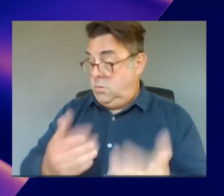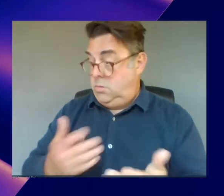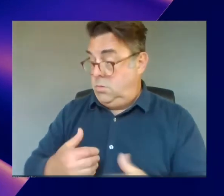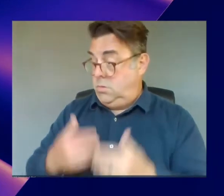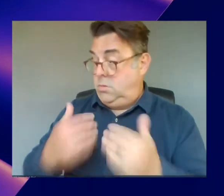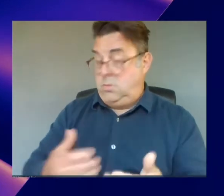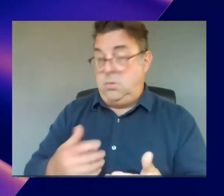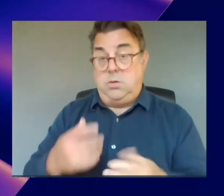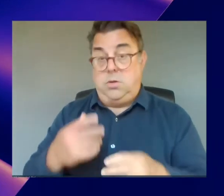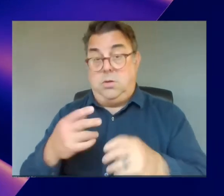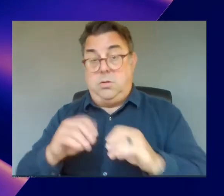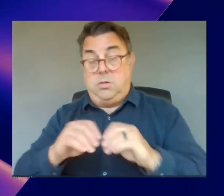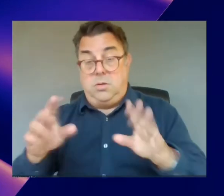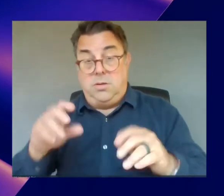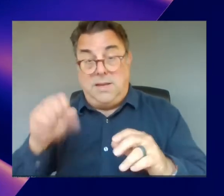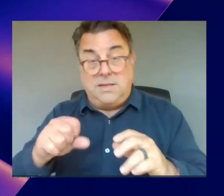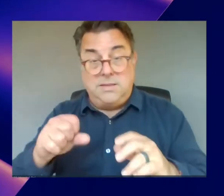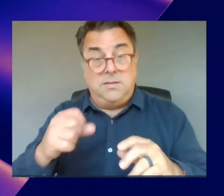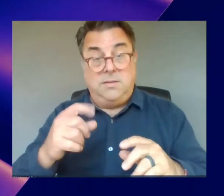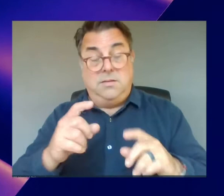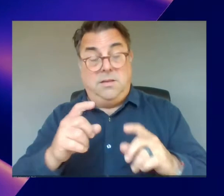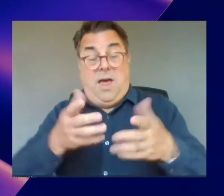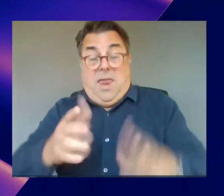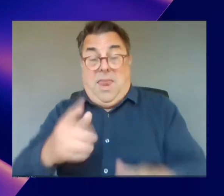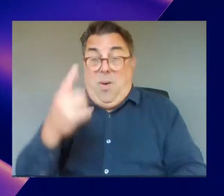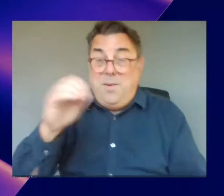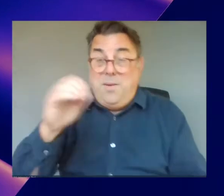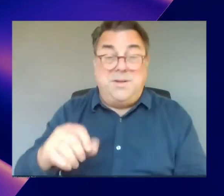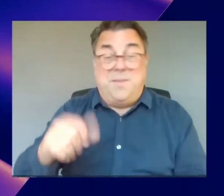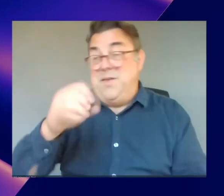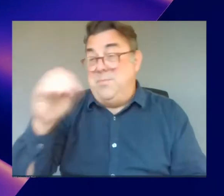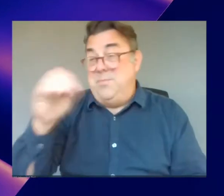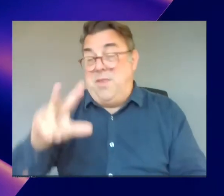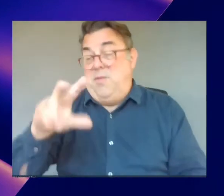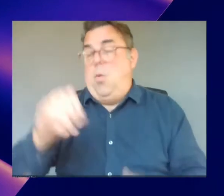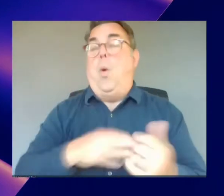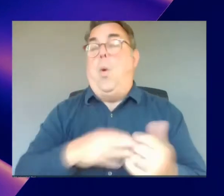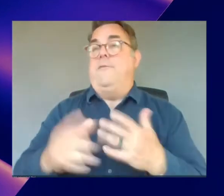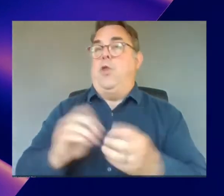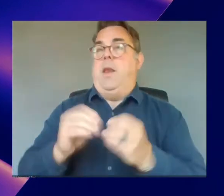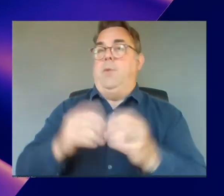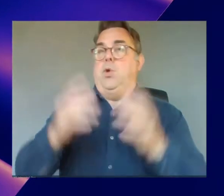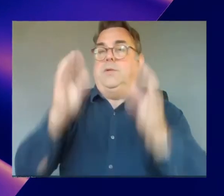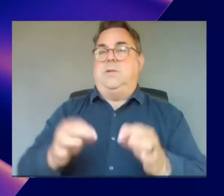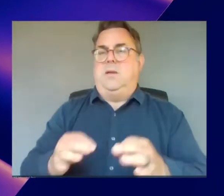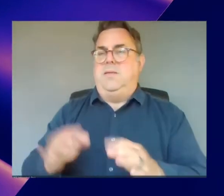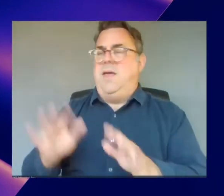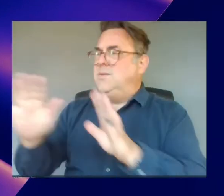Or should I turn this on for 1% of my users, or 3%, or however it's configured? Oh, that's awesome. Yeah, this sounds great.